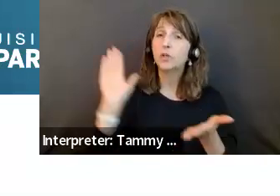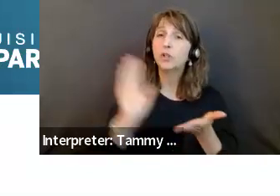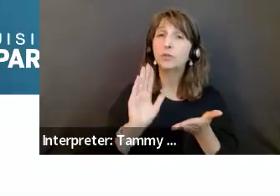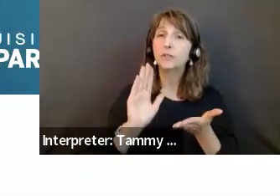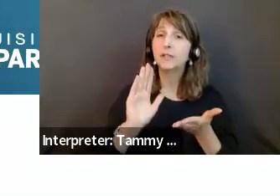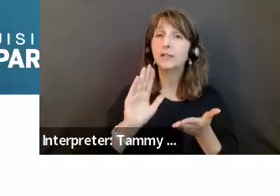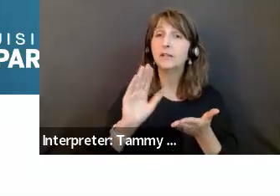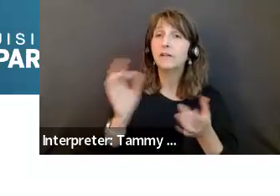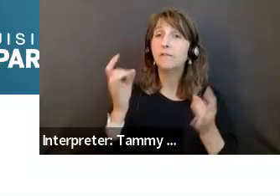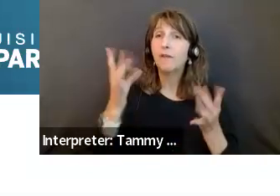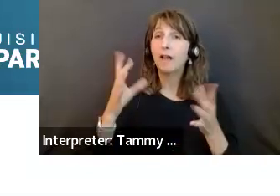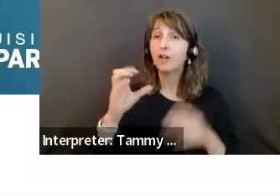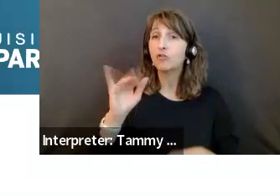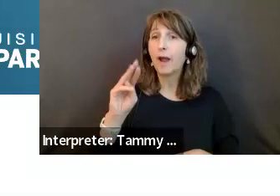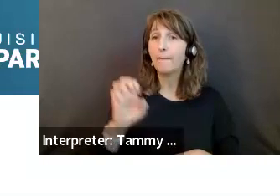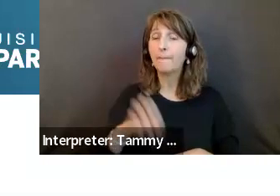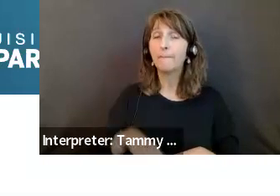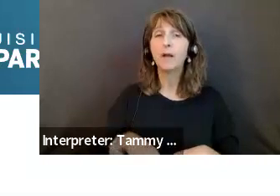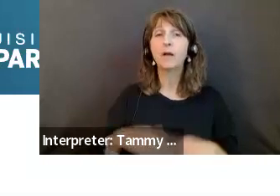Okay, what are some of the indicators that could lead us to that? And who are some of the partners and strategies that are already in existence?